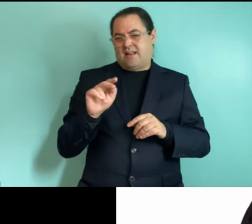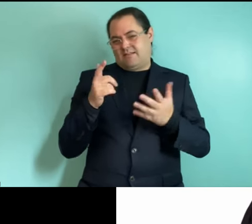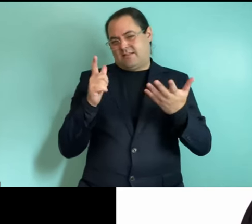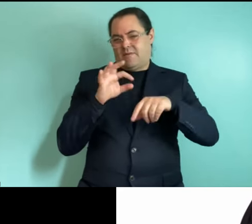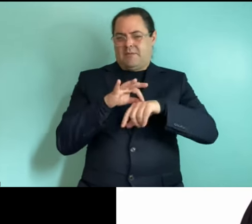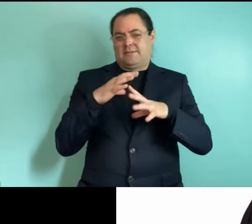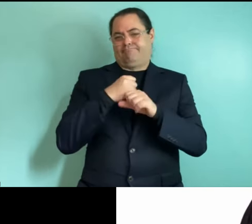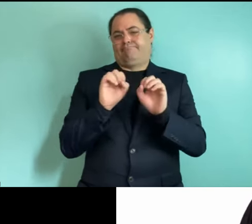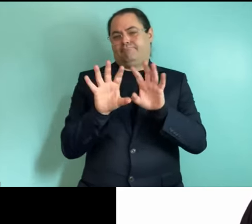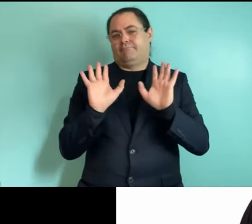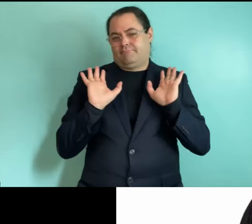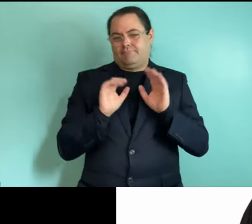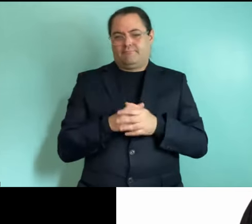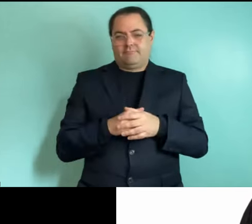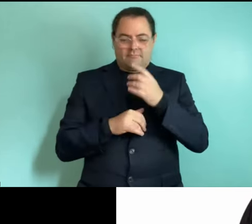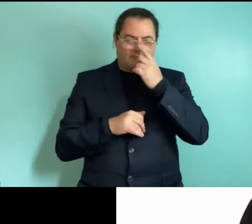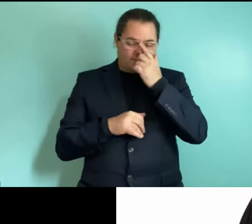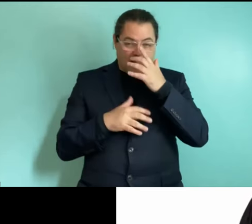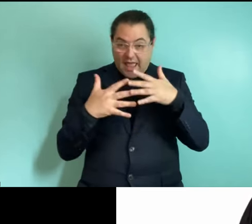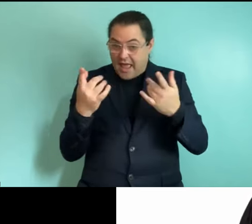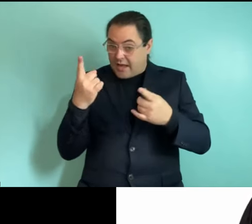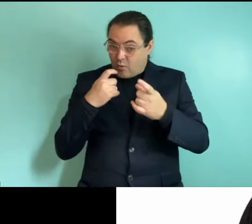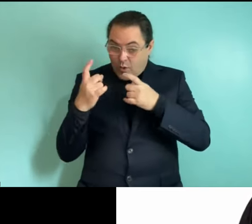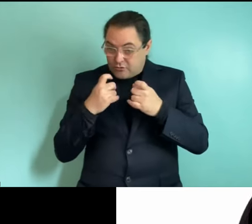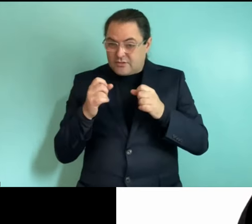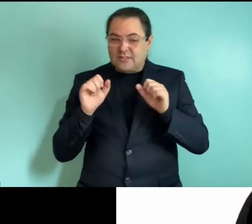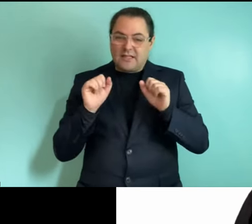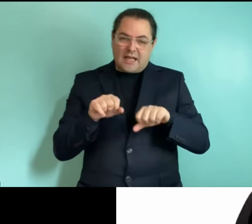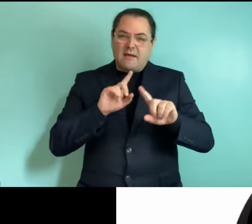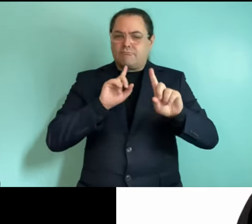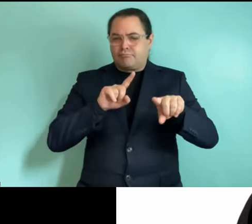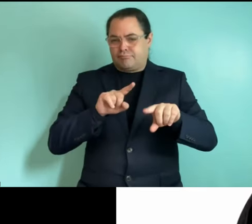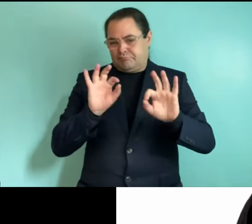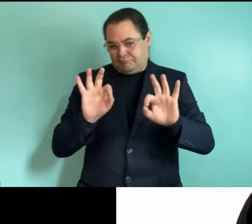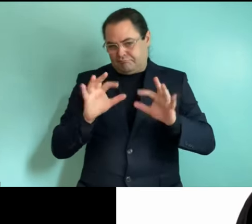12:21:01 Let me stay on quote if not any questions and concerns out there with responsive design.